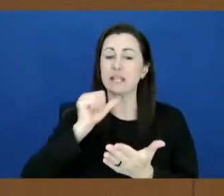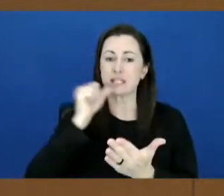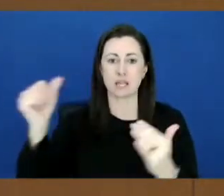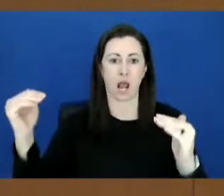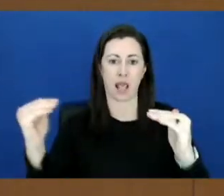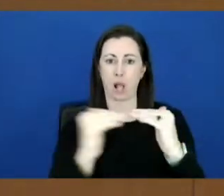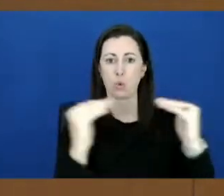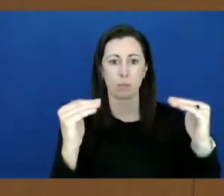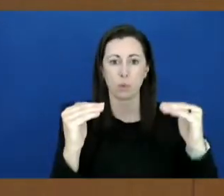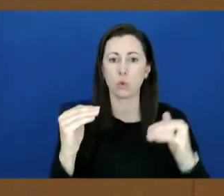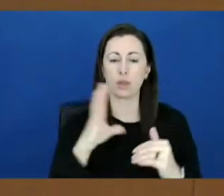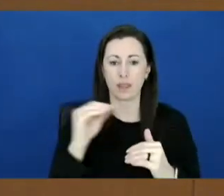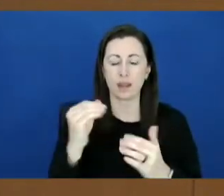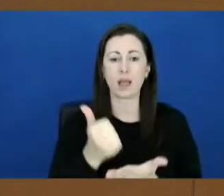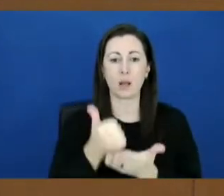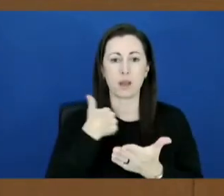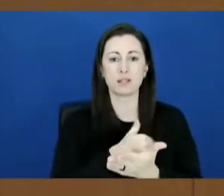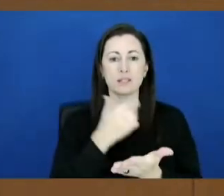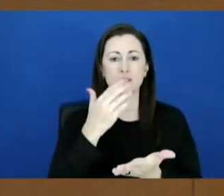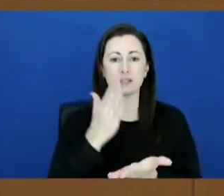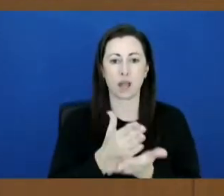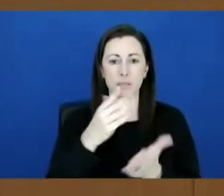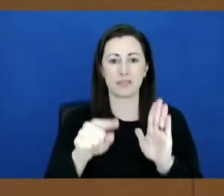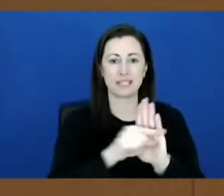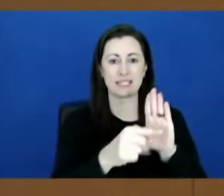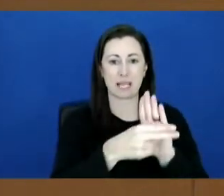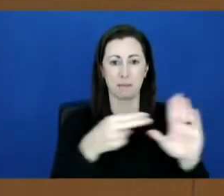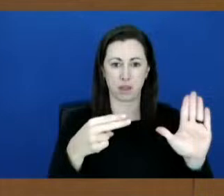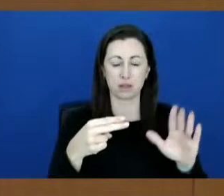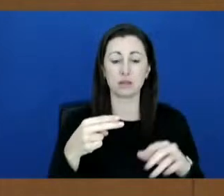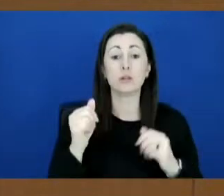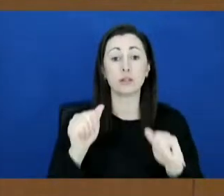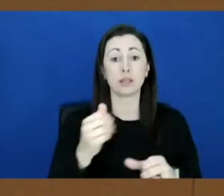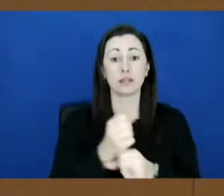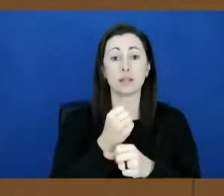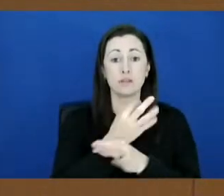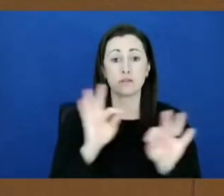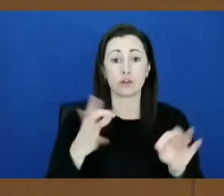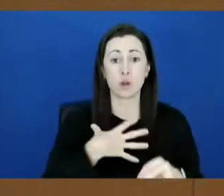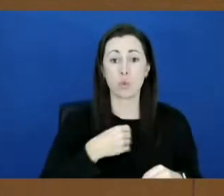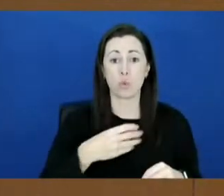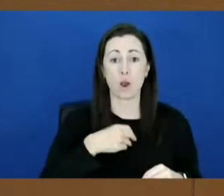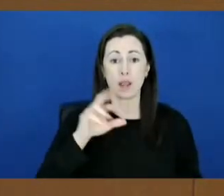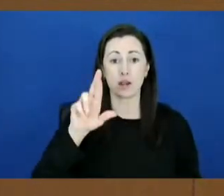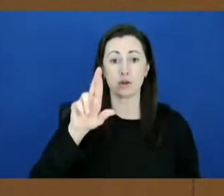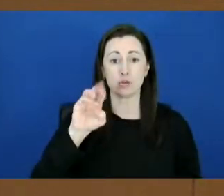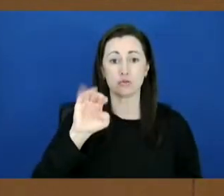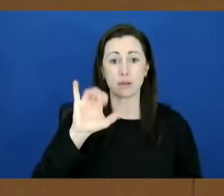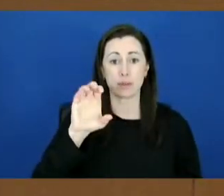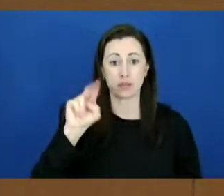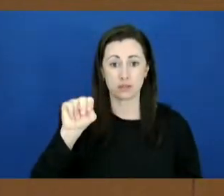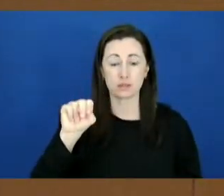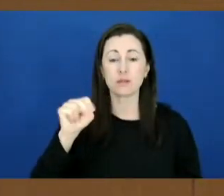ABOUT THE INEQUITABLE FUNDING OF LUNG CHANCESSER AND HELP US STOP THE STIGMA.